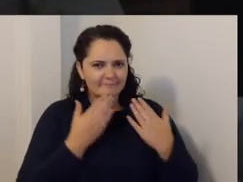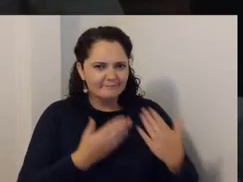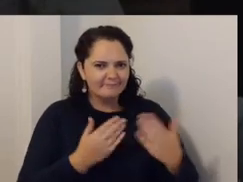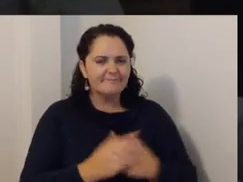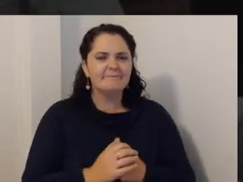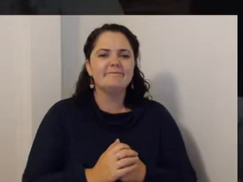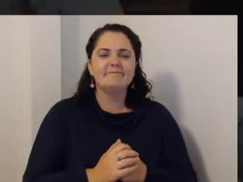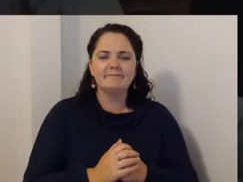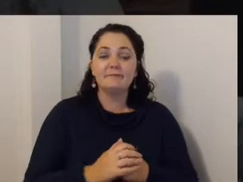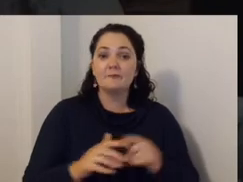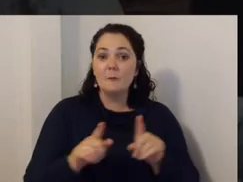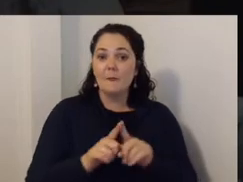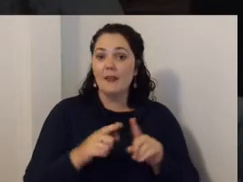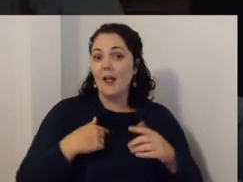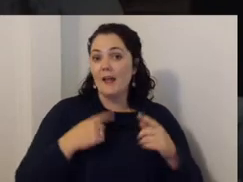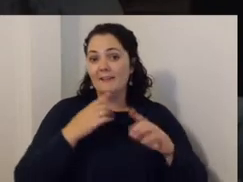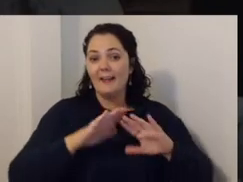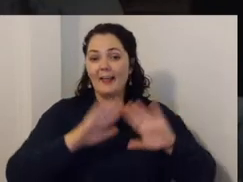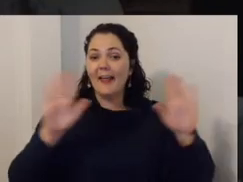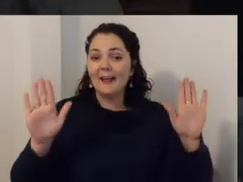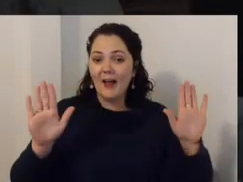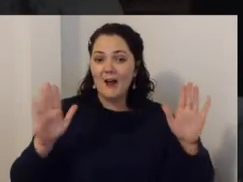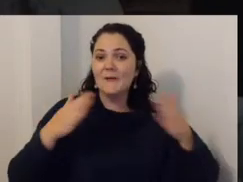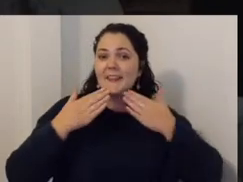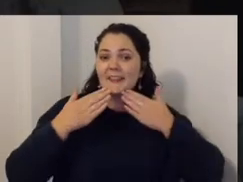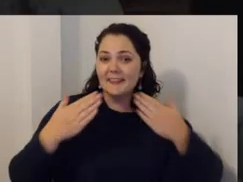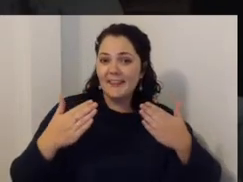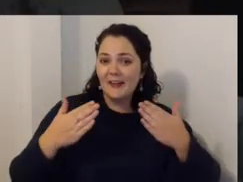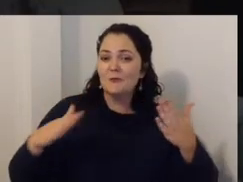out a special uh hello and thanks to all of my students from the Queensland College of Art, I